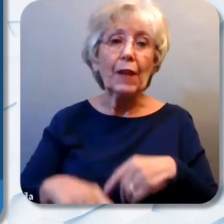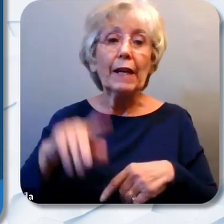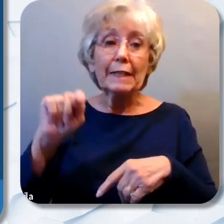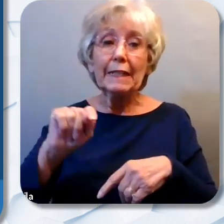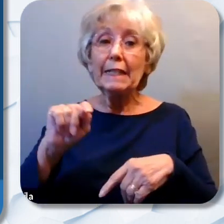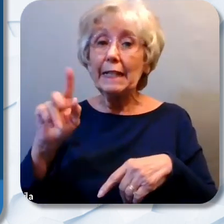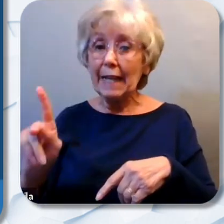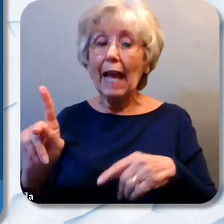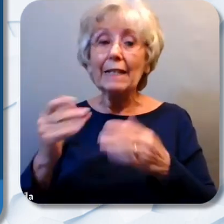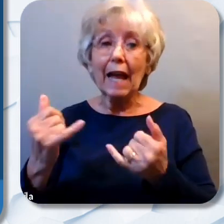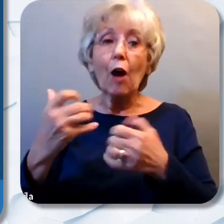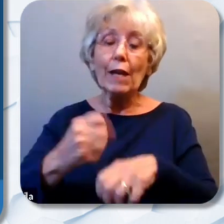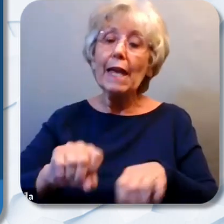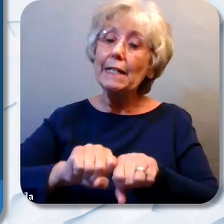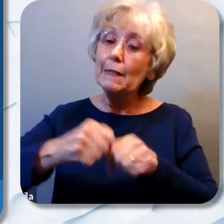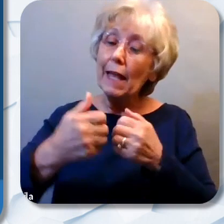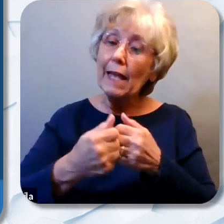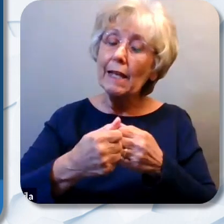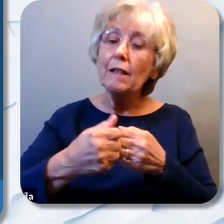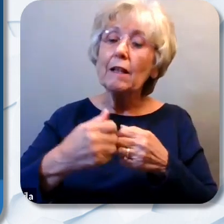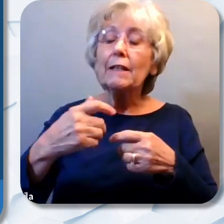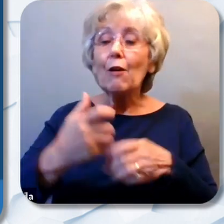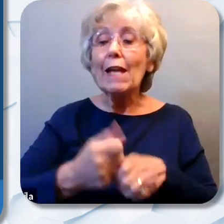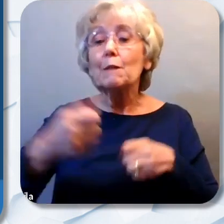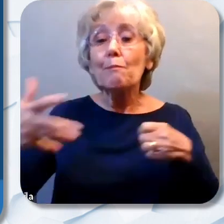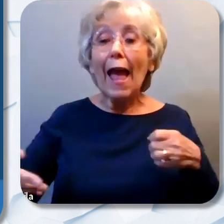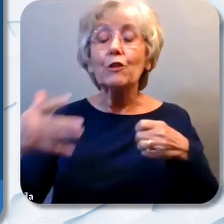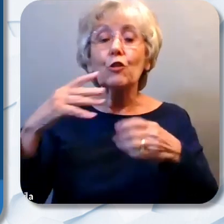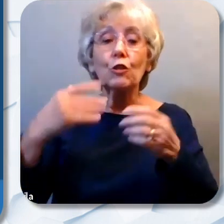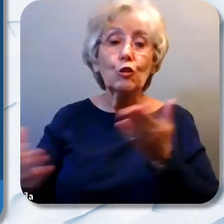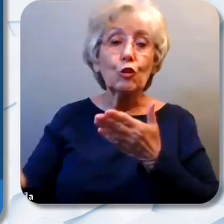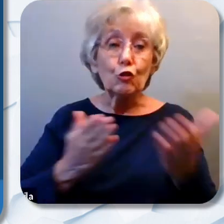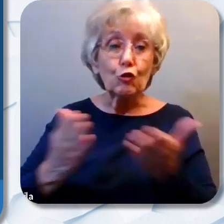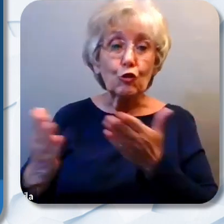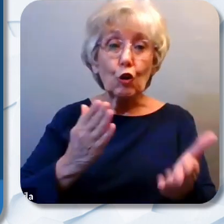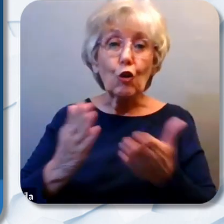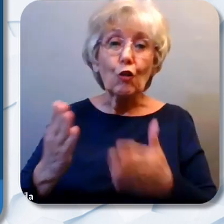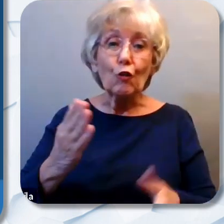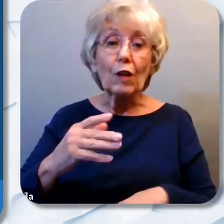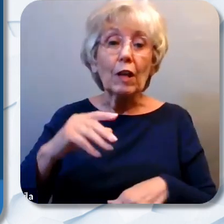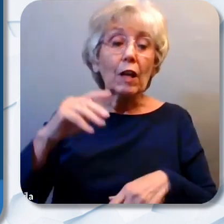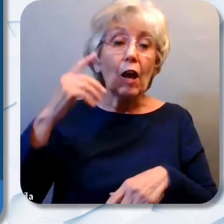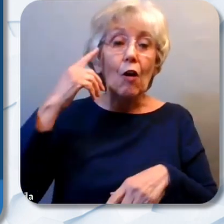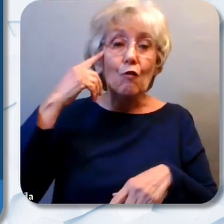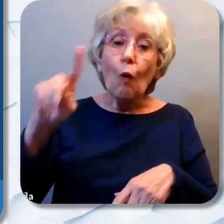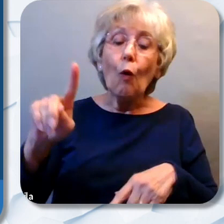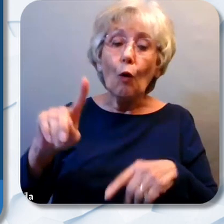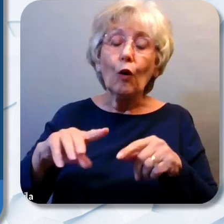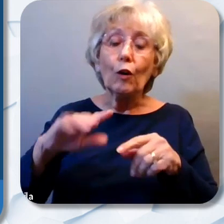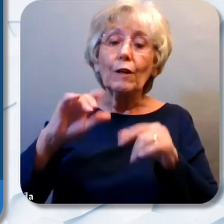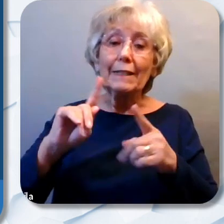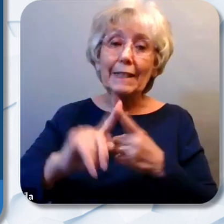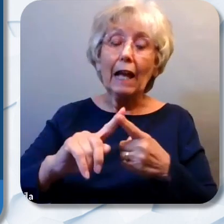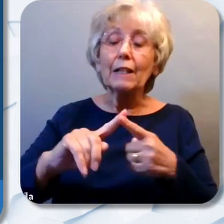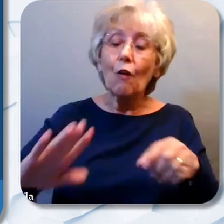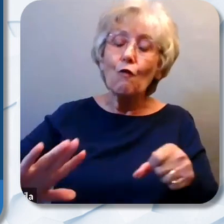serve an additional two months of birthdays until universal tk is fully implemented in 2025 26.